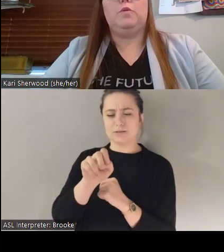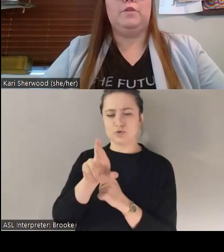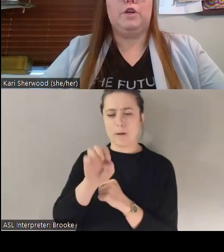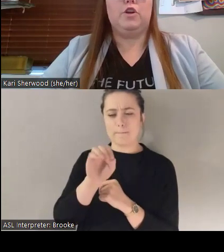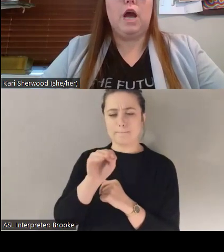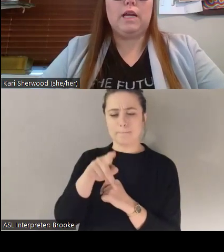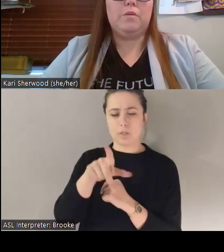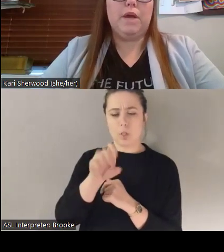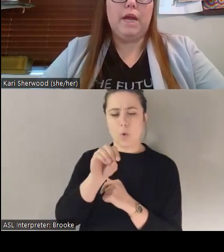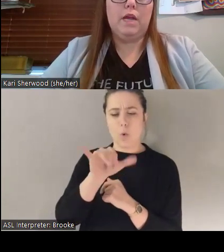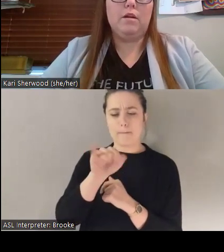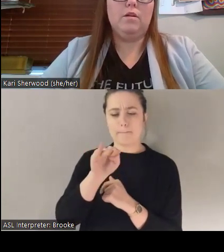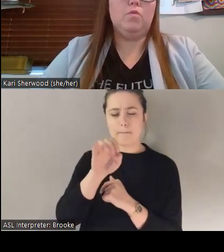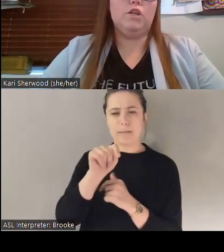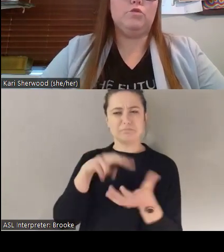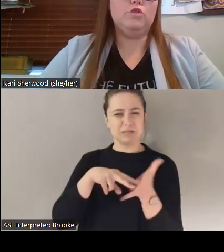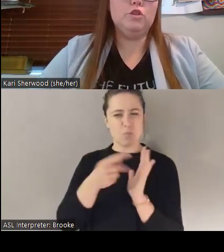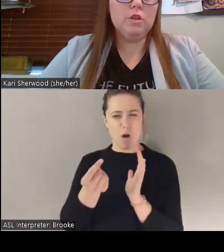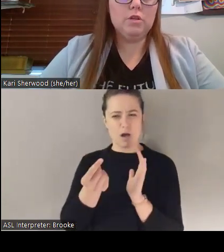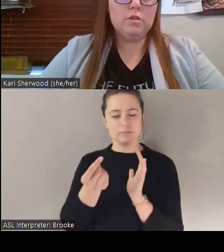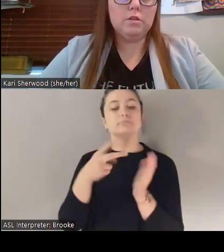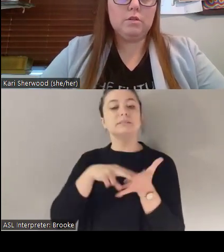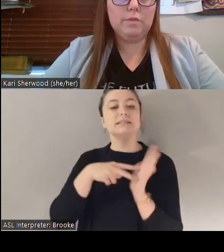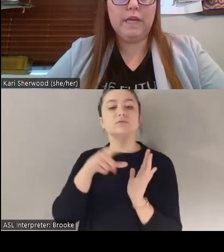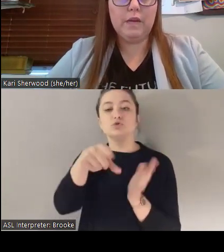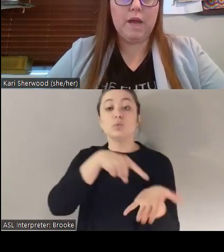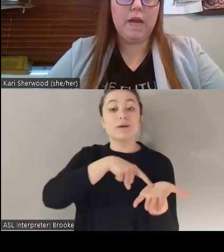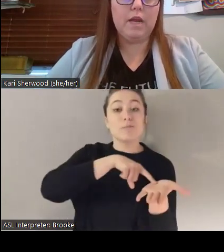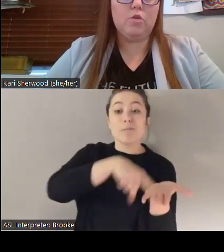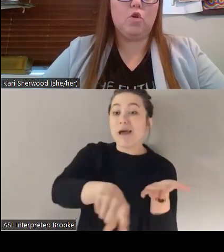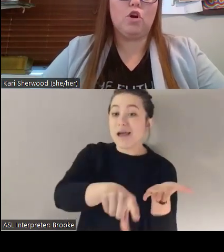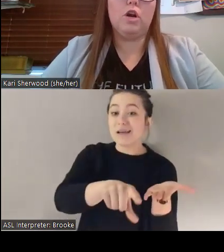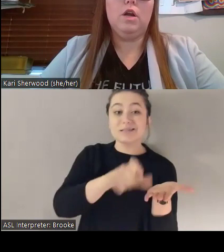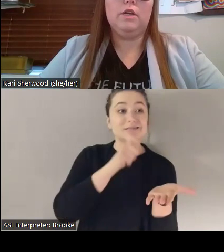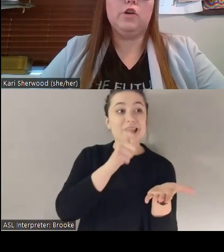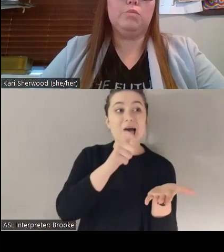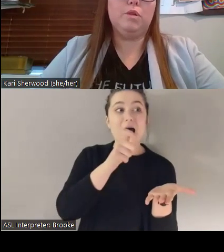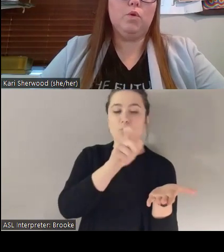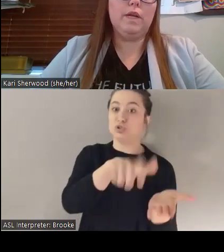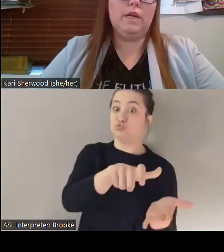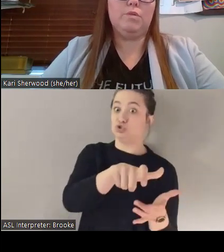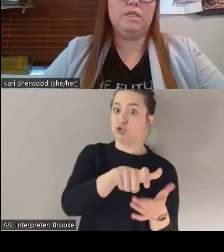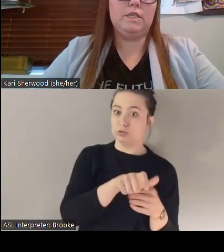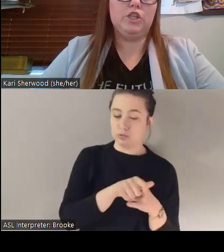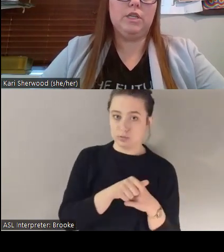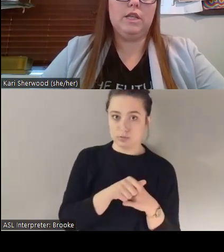you know, either you're not getting paid what you should be getting paid or you're employed in a position